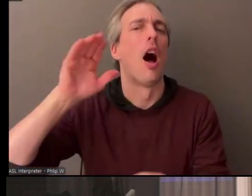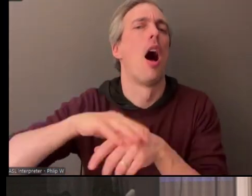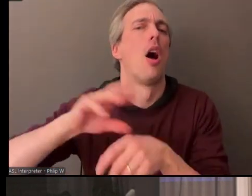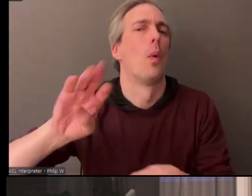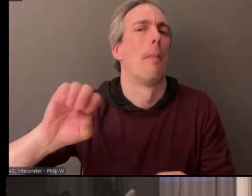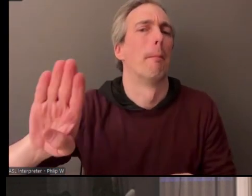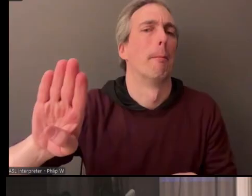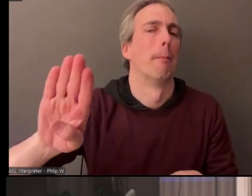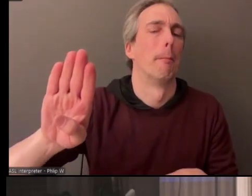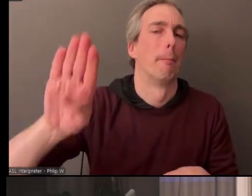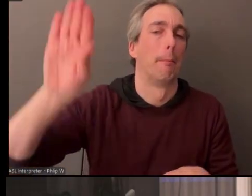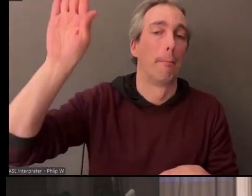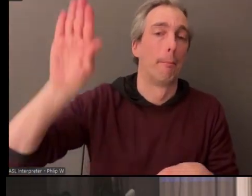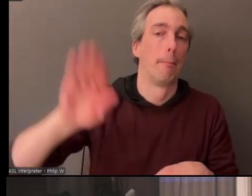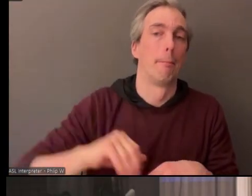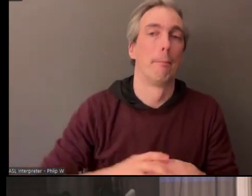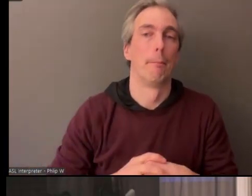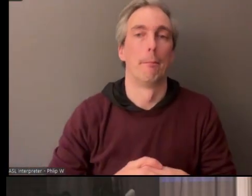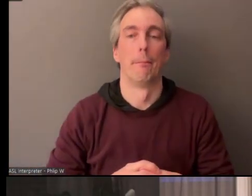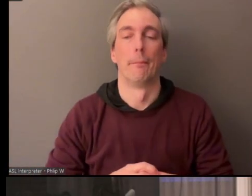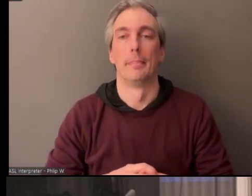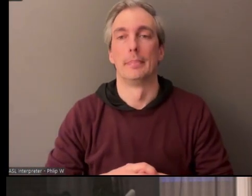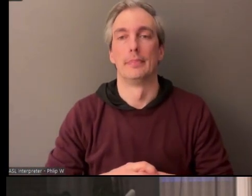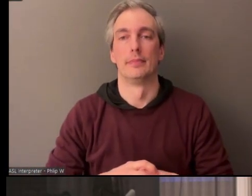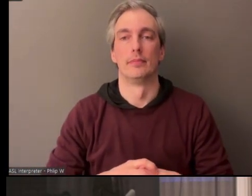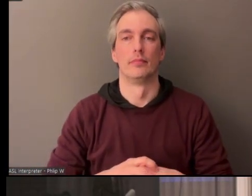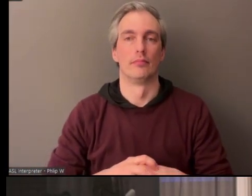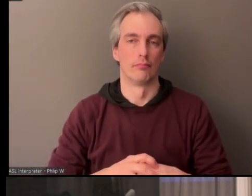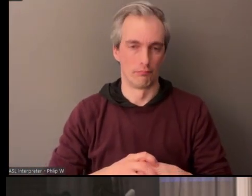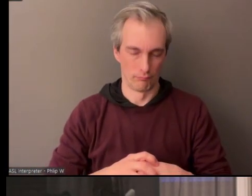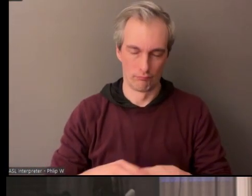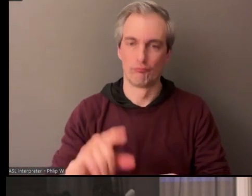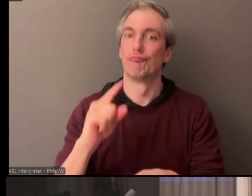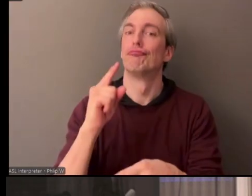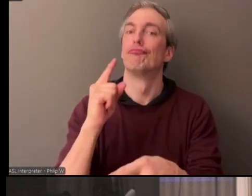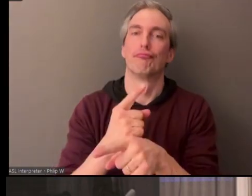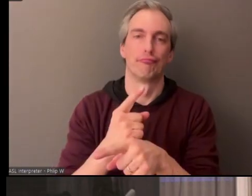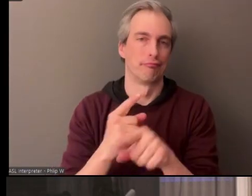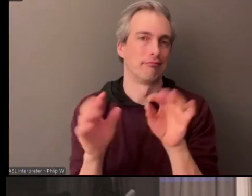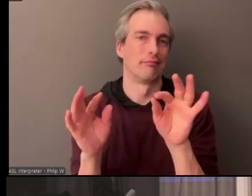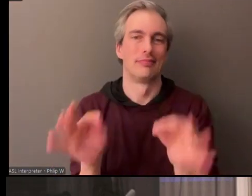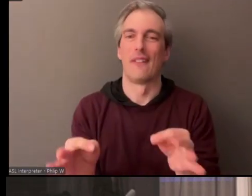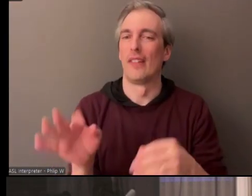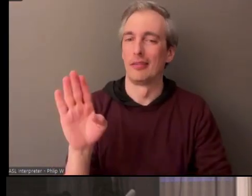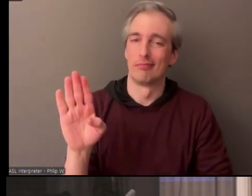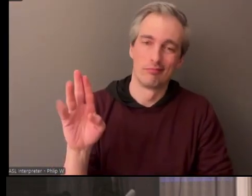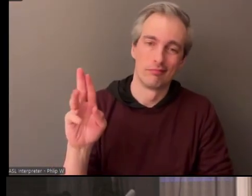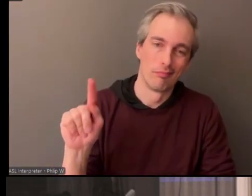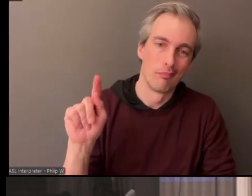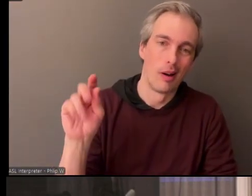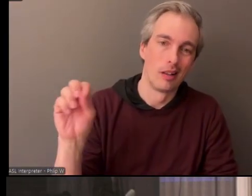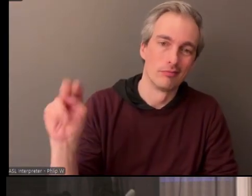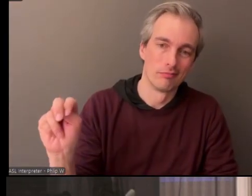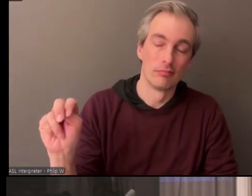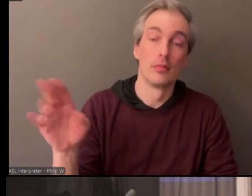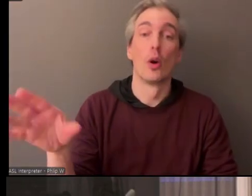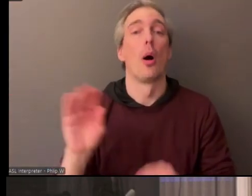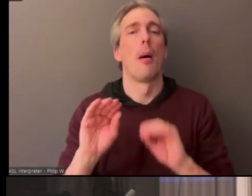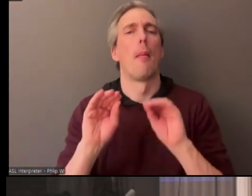That's right. This is definitely a button. And we can put the how to test a button criteria in any story where they're making a form with a submit button.